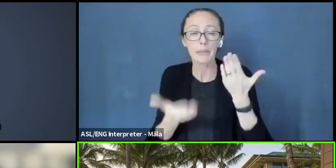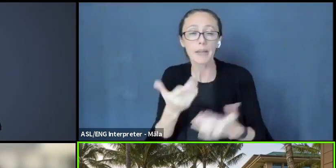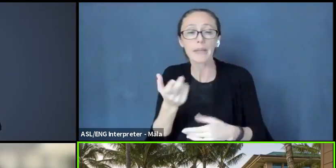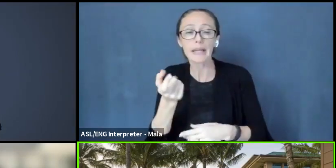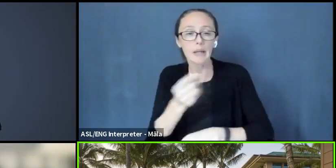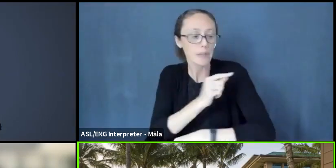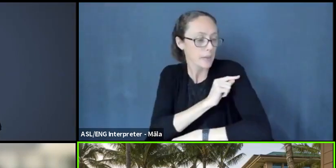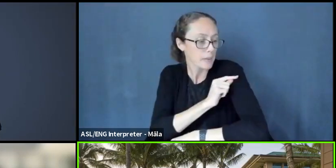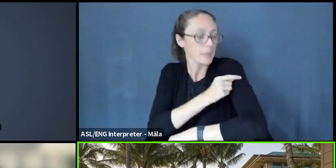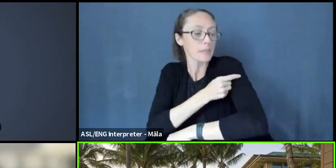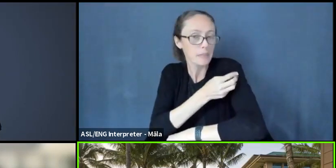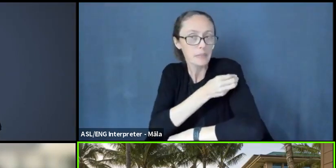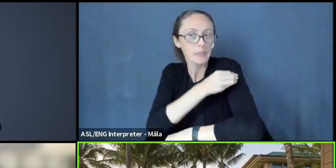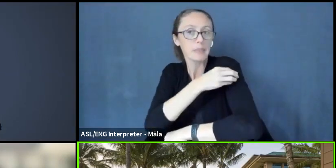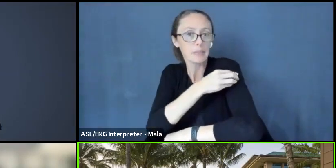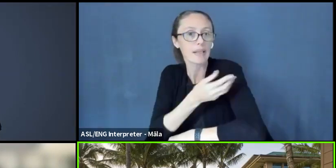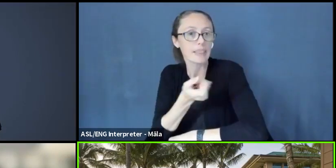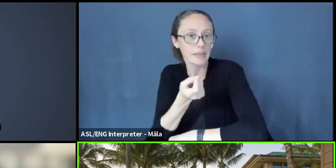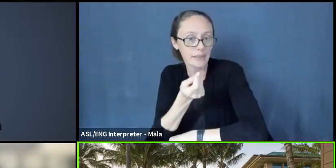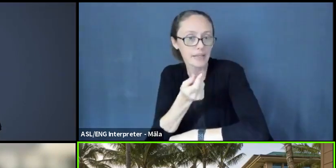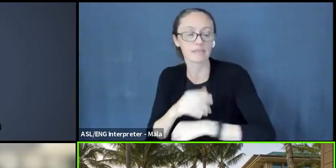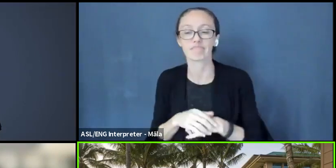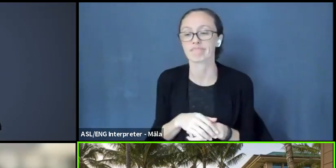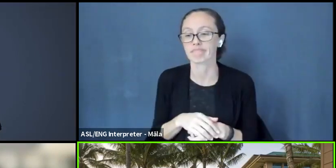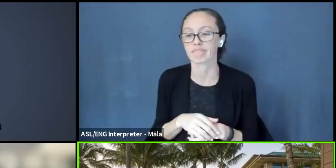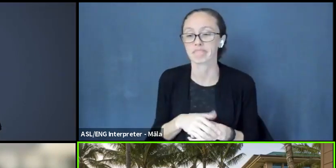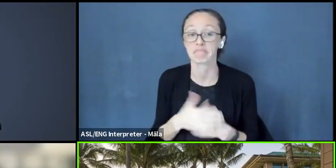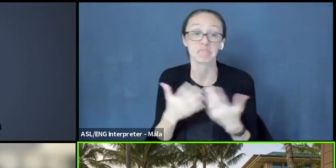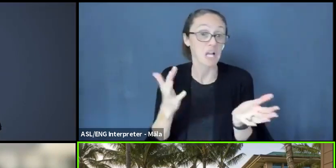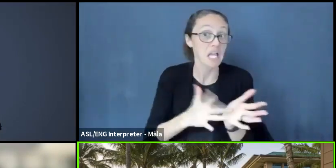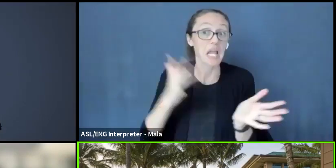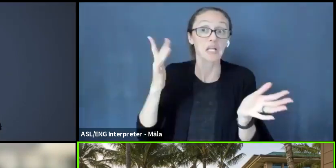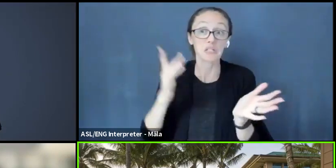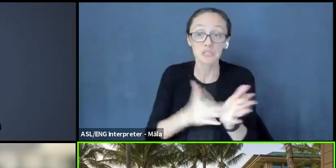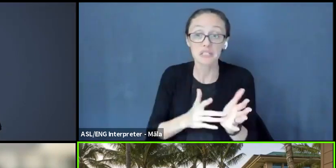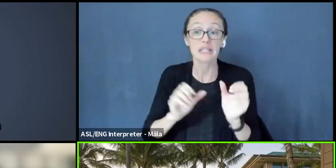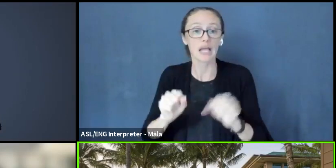here on the arm or occasionally in the lymph nodes on that same arm.